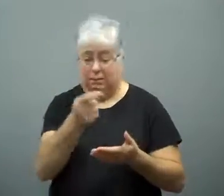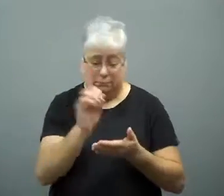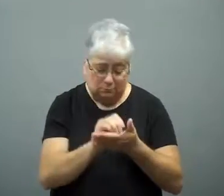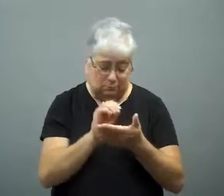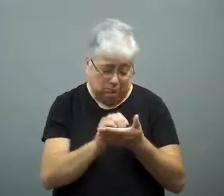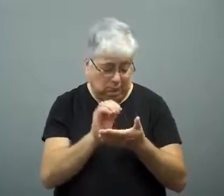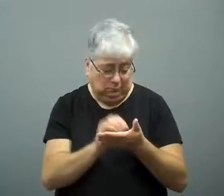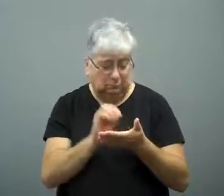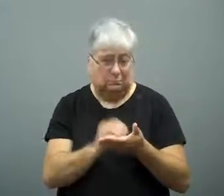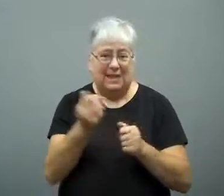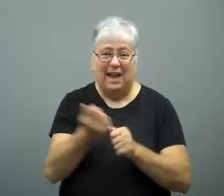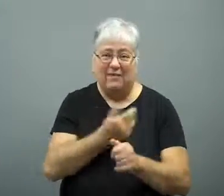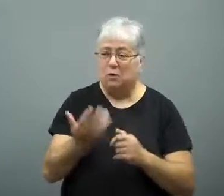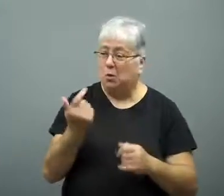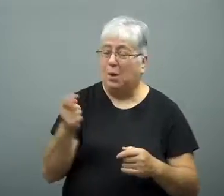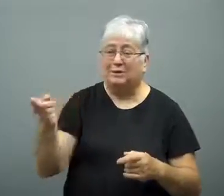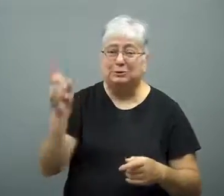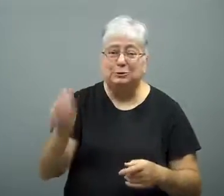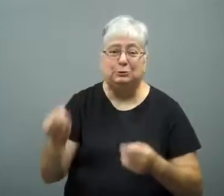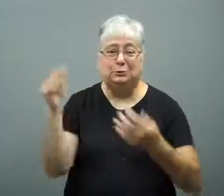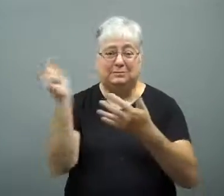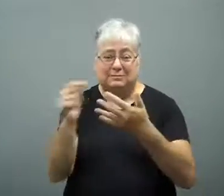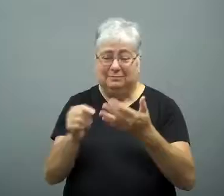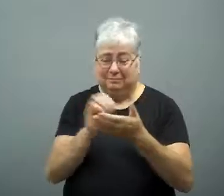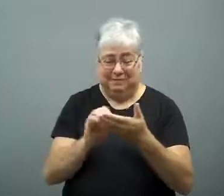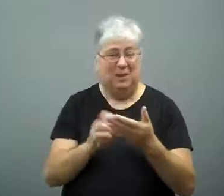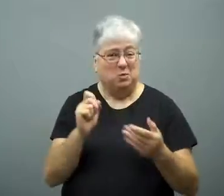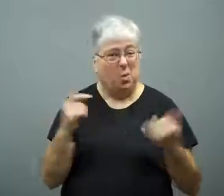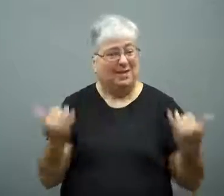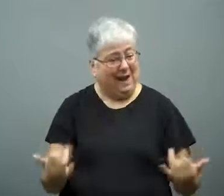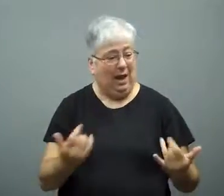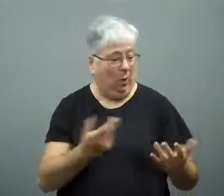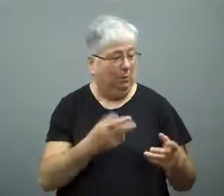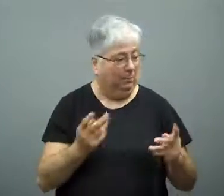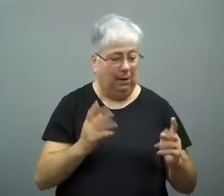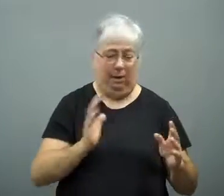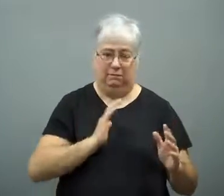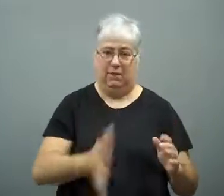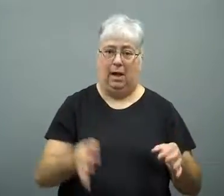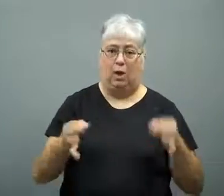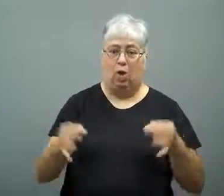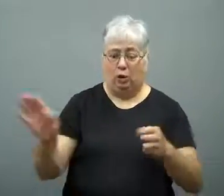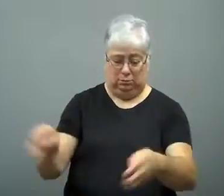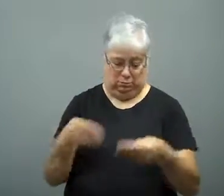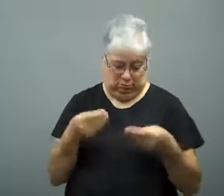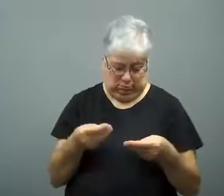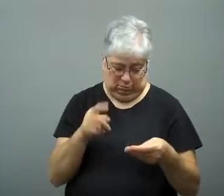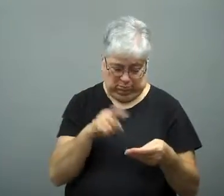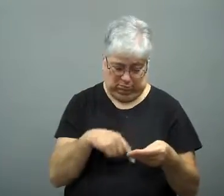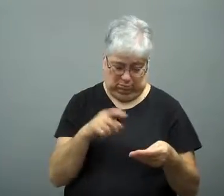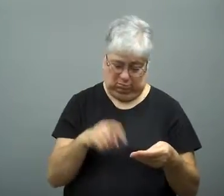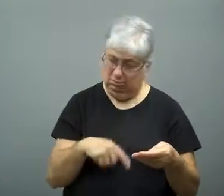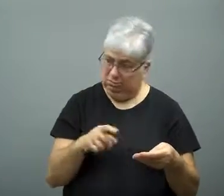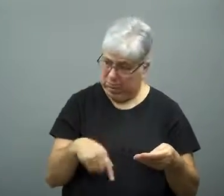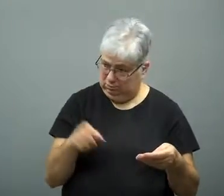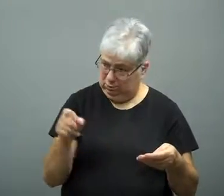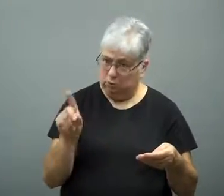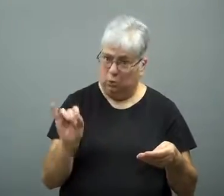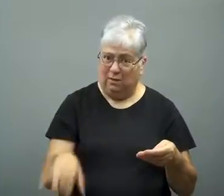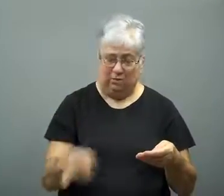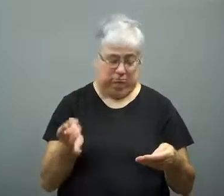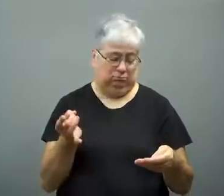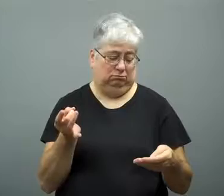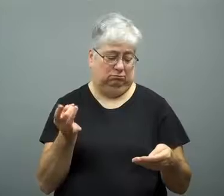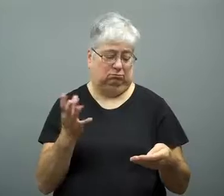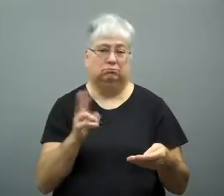They kept a record of everything he did to them.